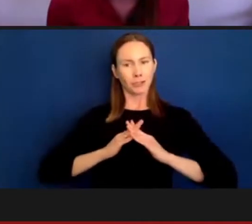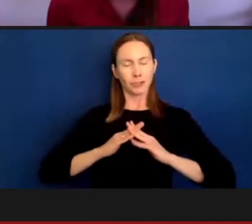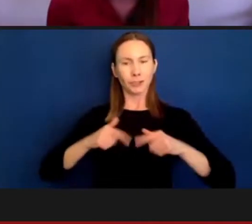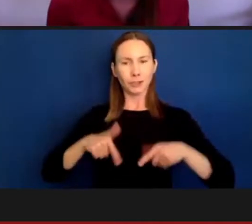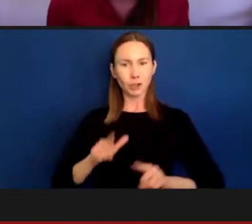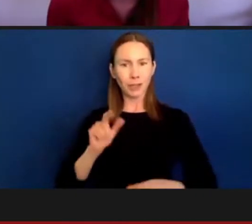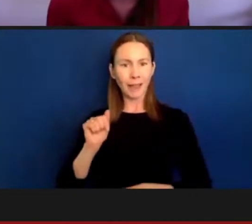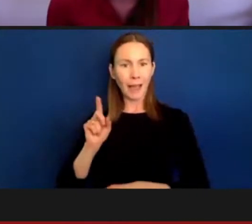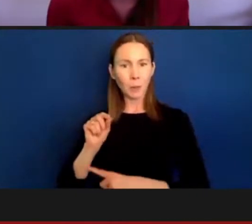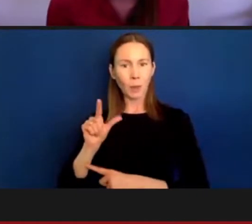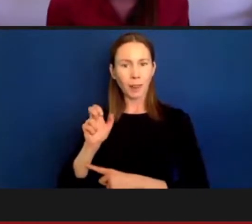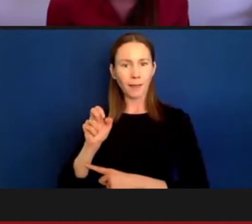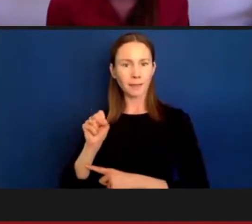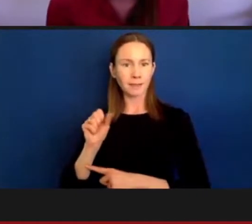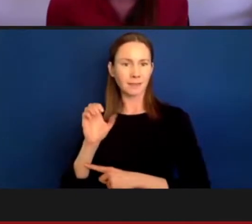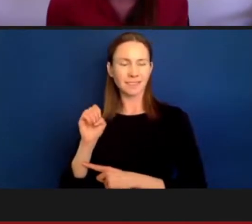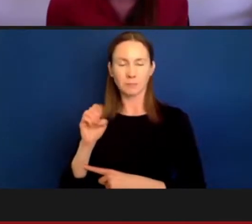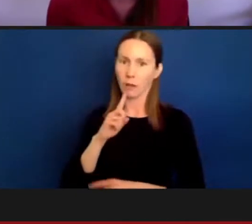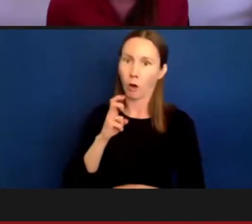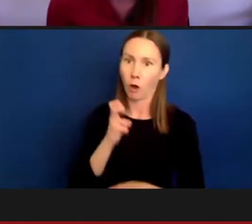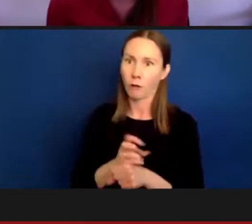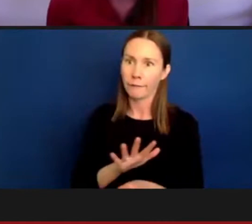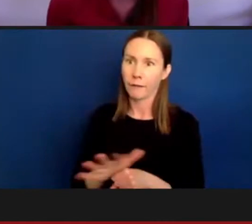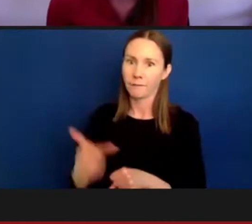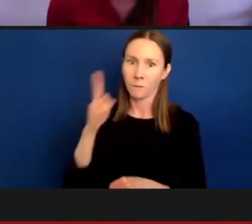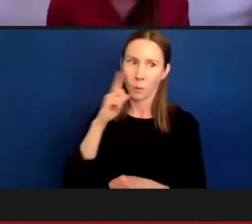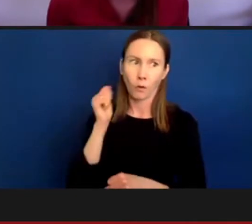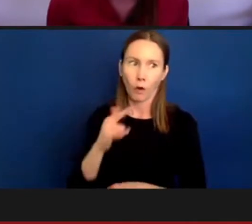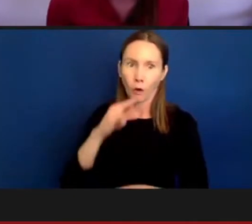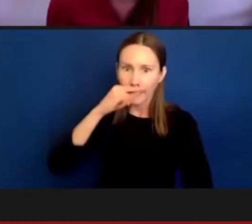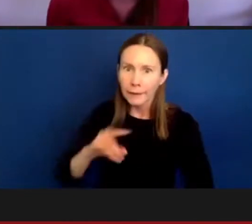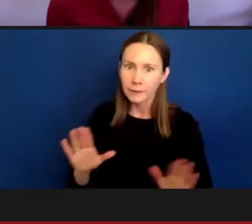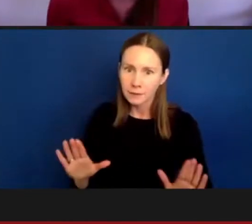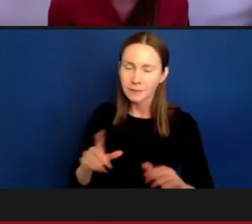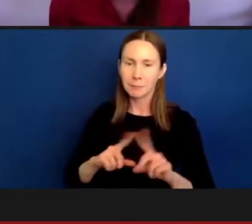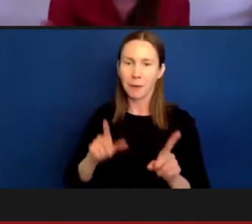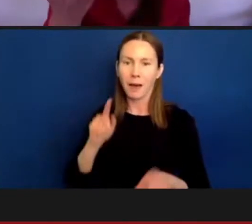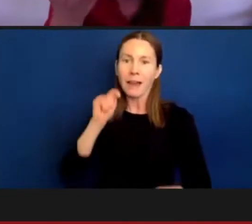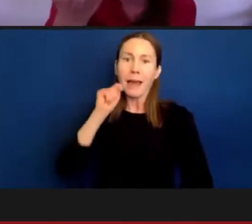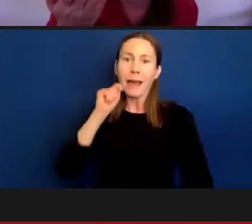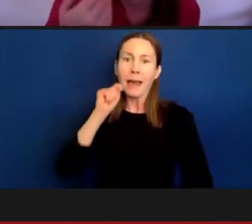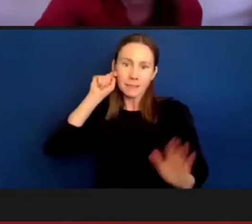By the way, adolescence is hard for all kids, but it can be especially challenging for identity